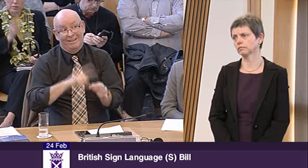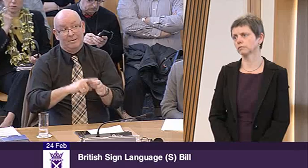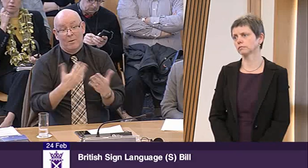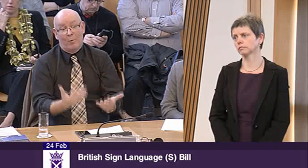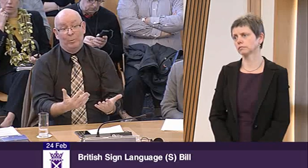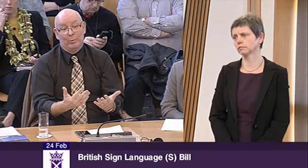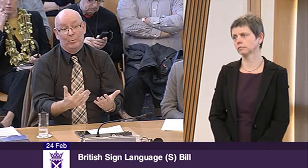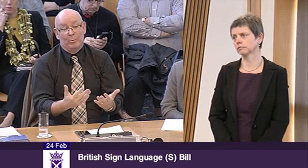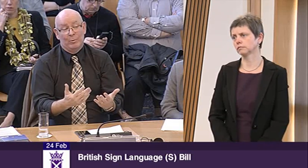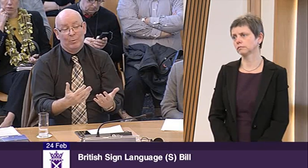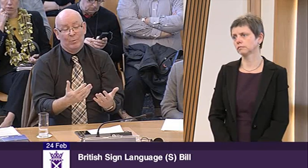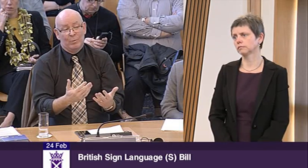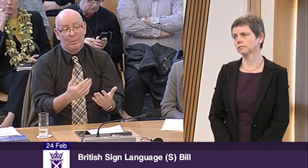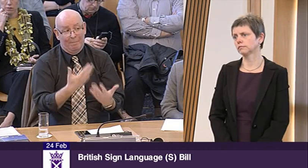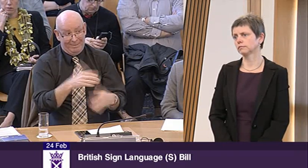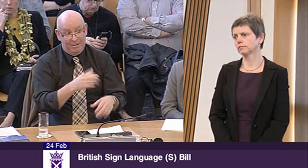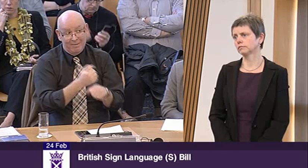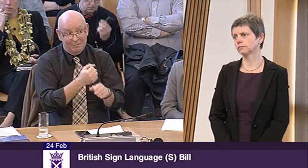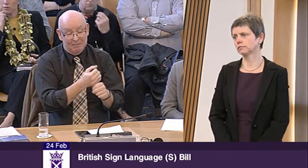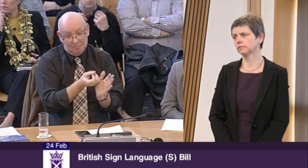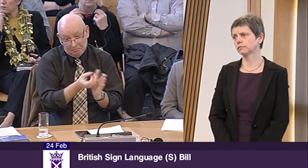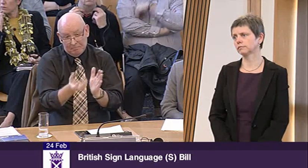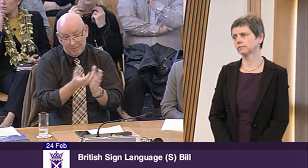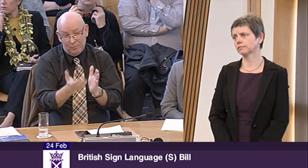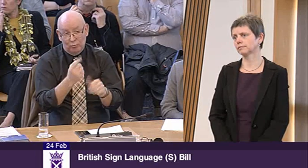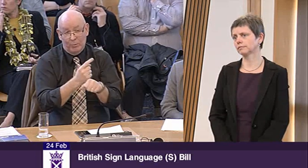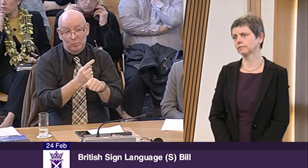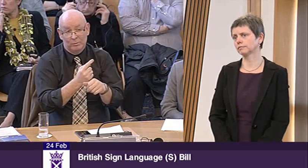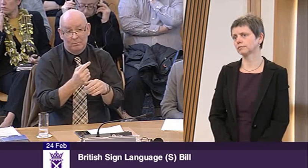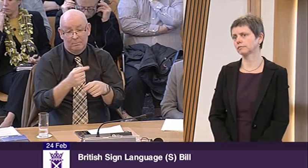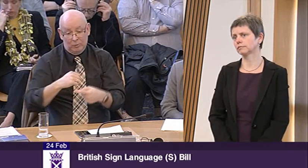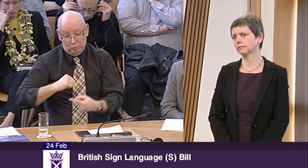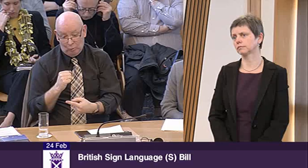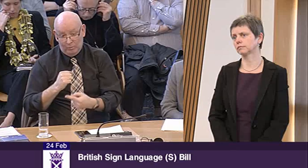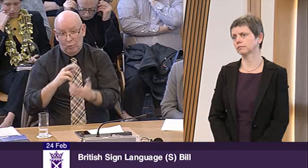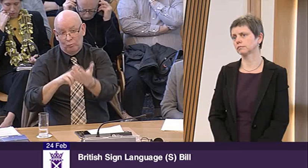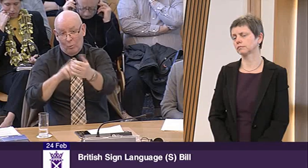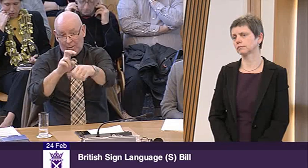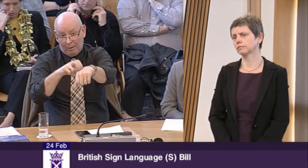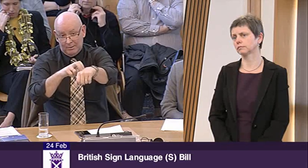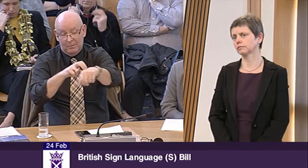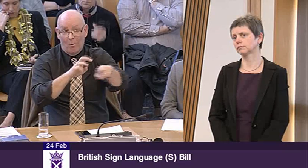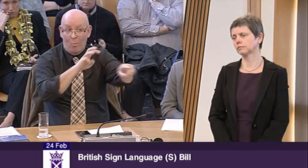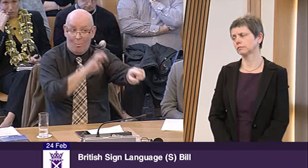stemming from that. We are sitting here 12 years later and, if we are talking about comparing